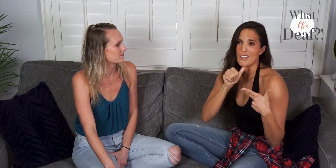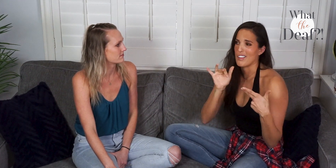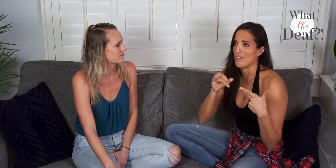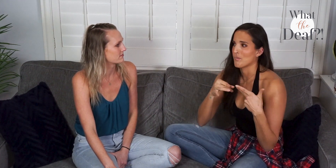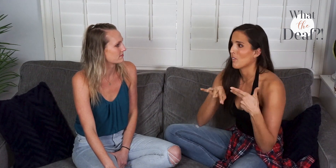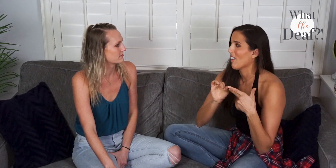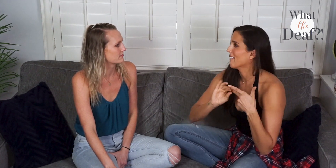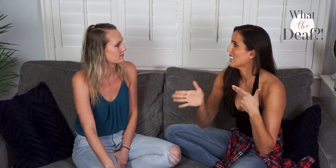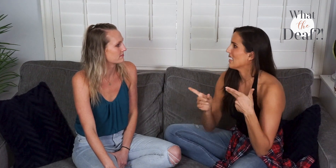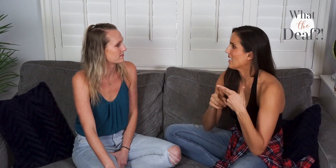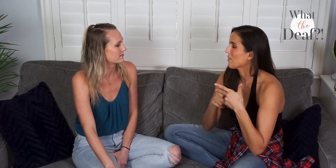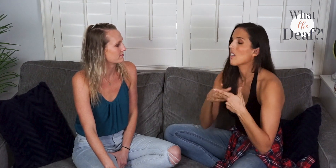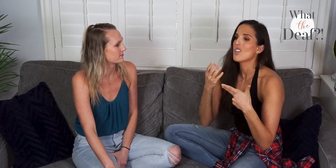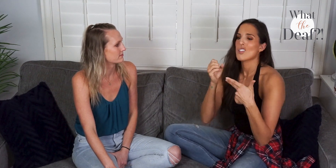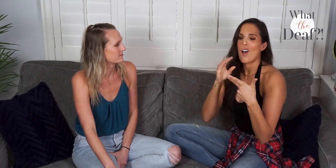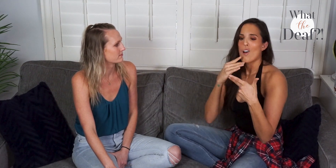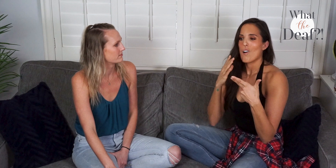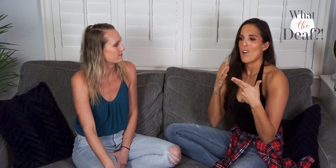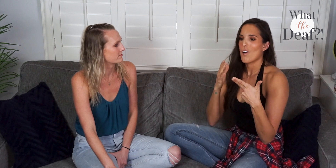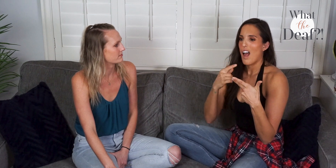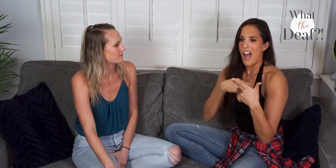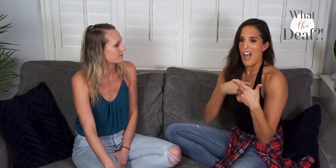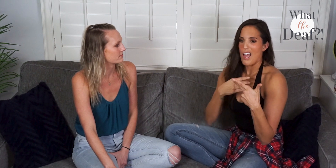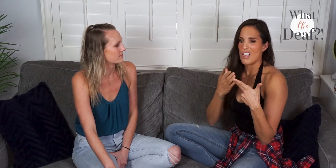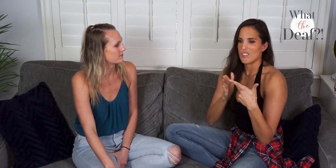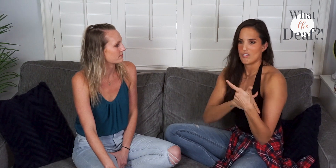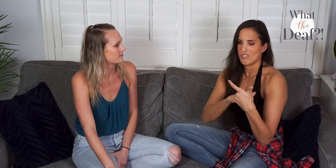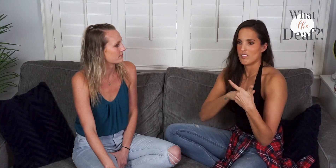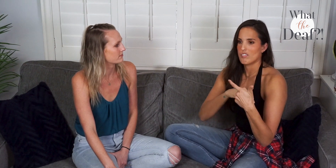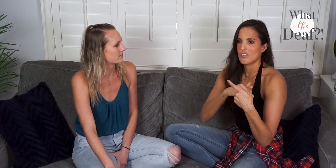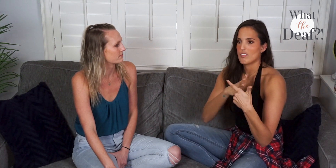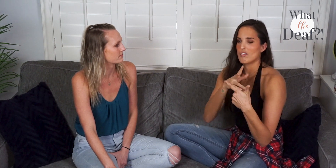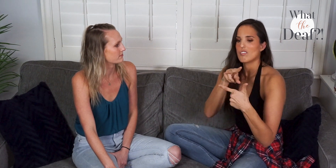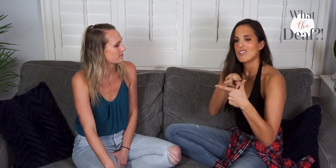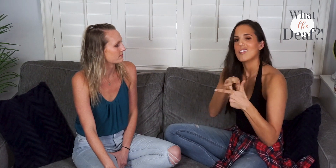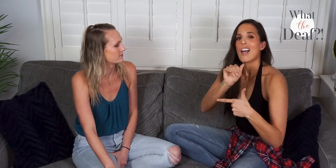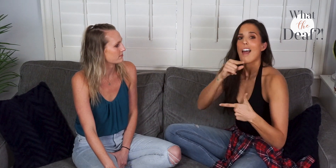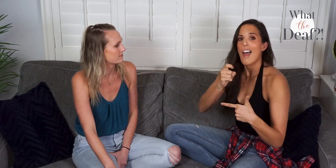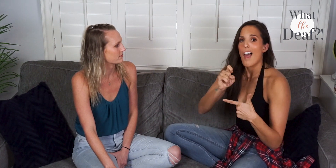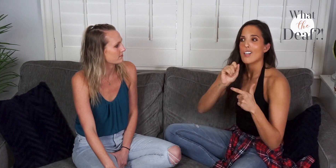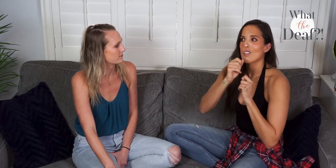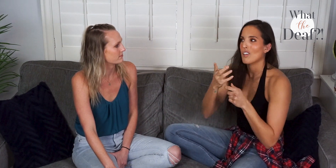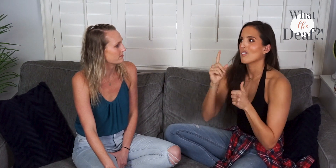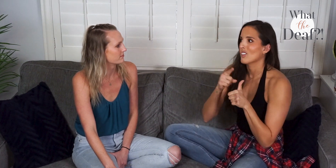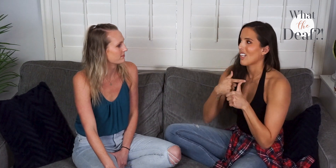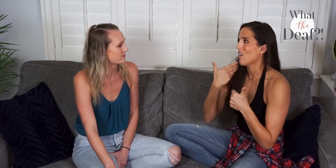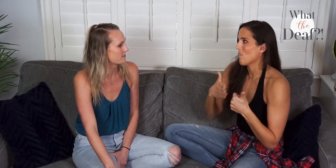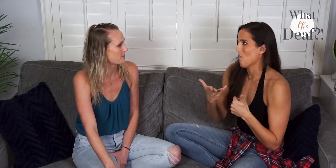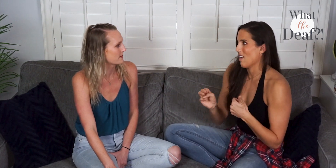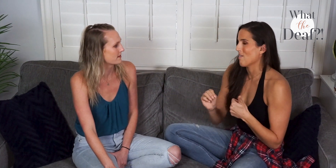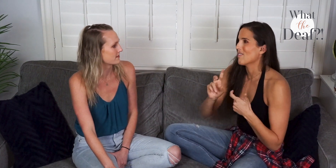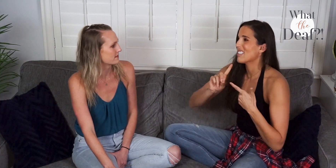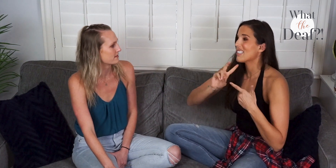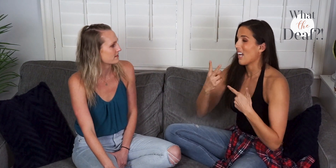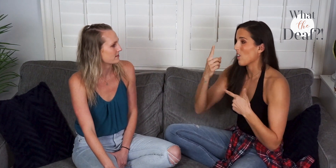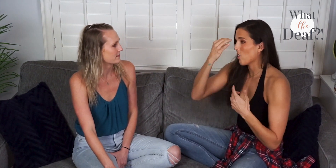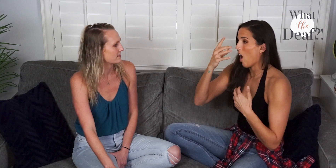It wasn't that important obviously. So, I said no to the third option and axe throwing, first of all, I don't know him.